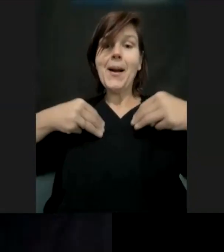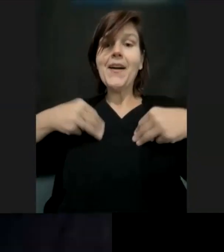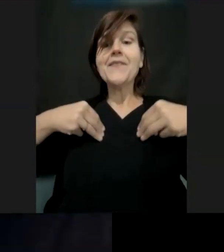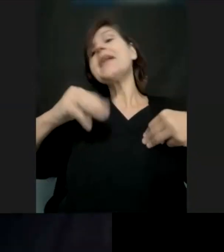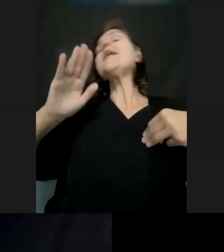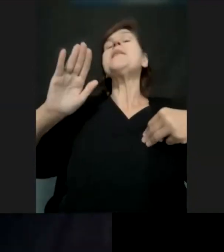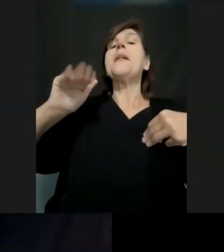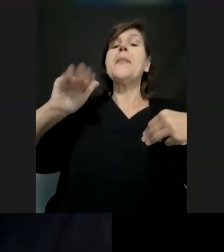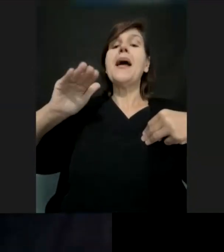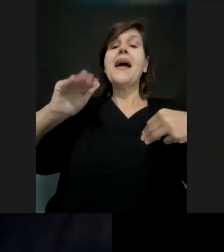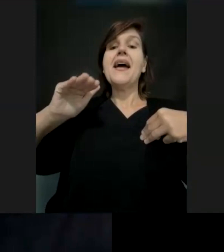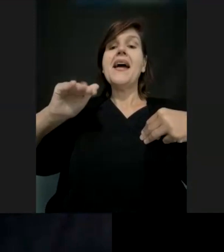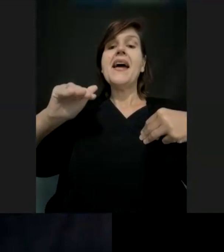Bye, friends!